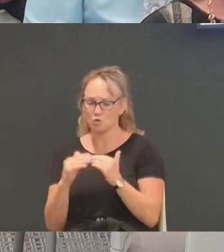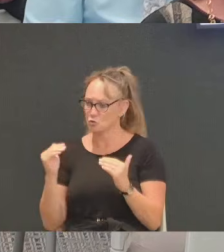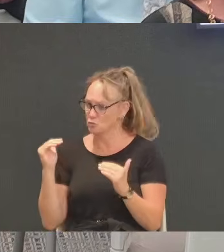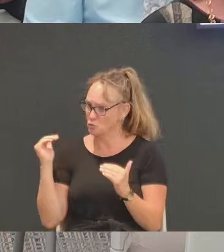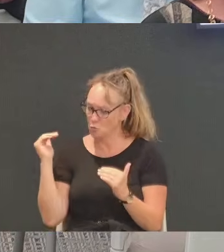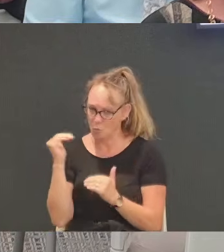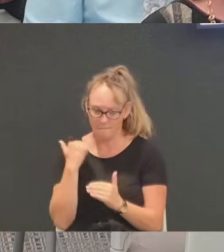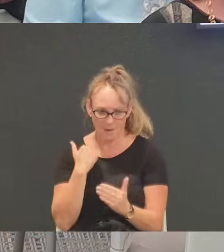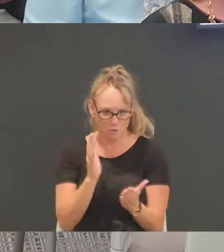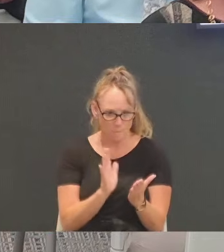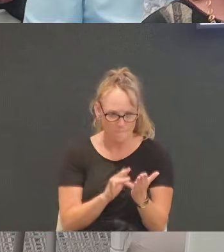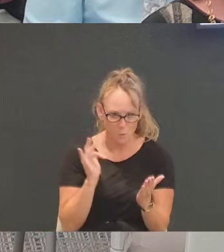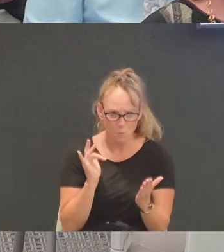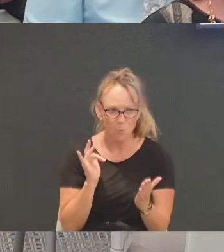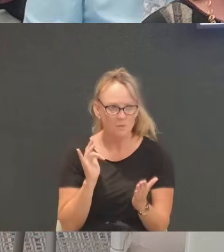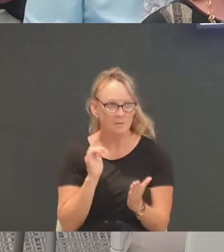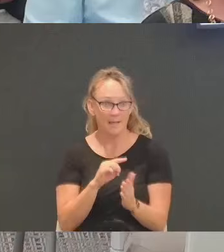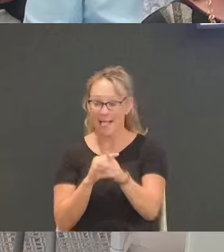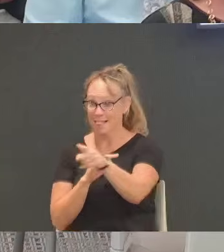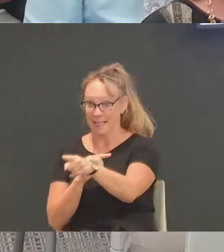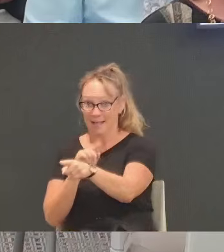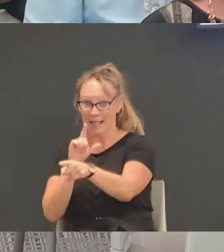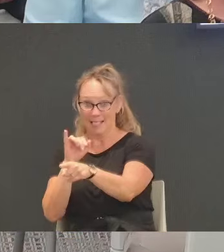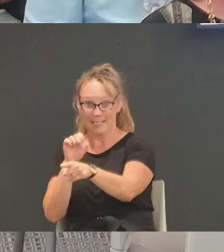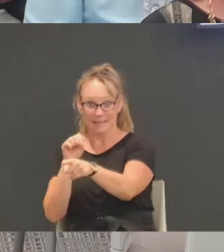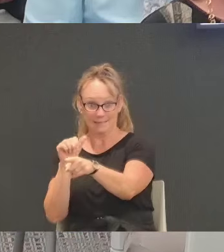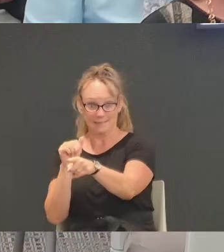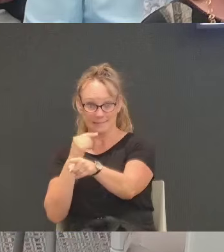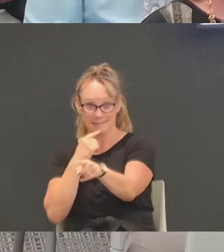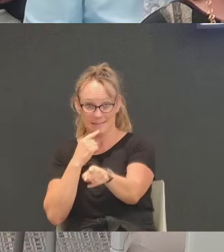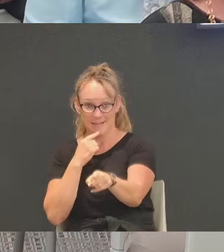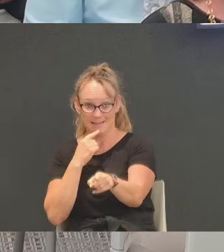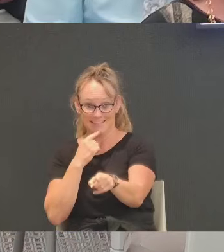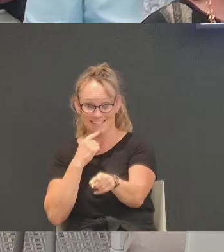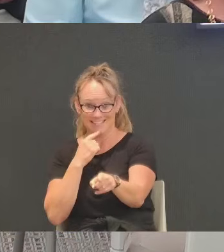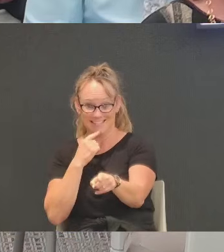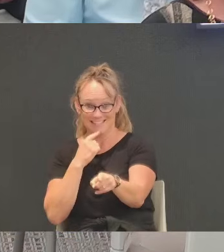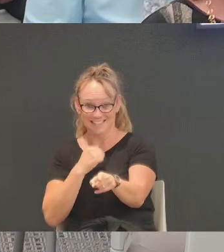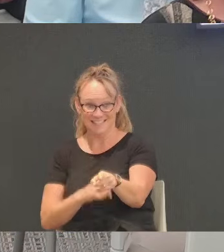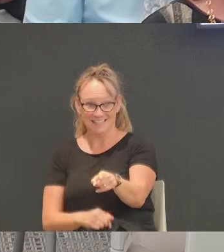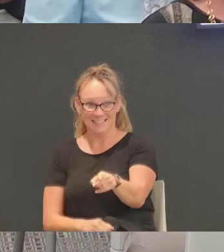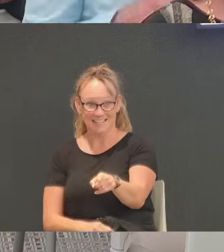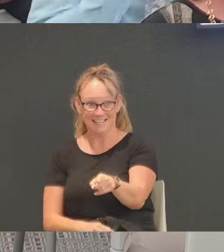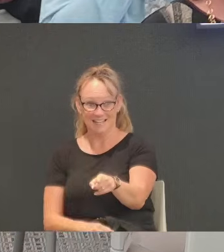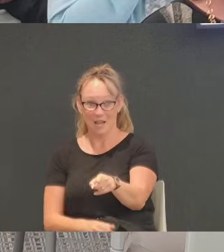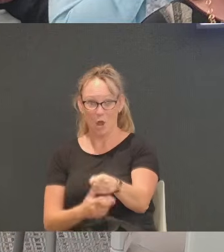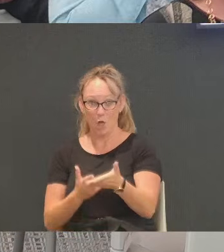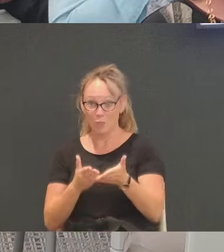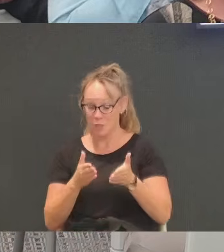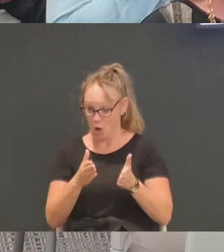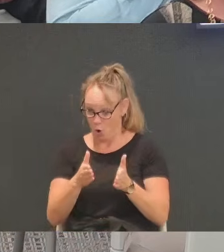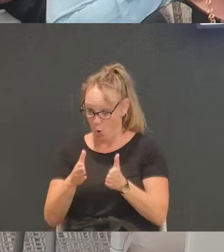that's going on. Like Miss Lisa said, there is, um, ways that already organizations are